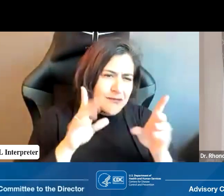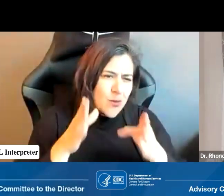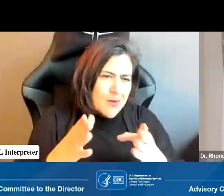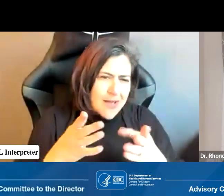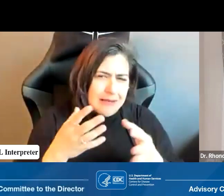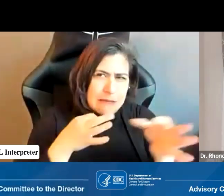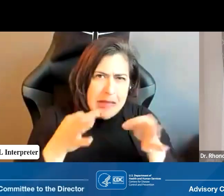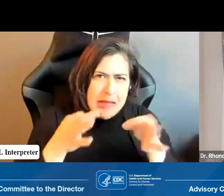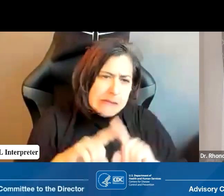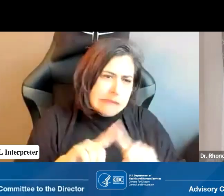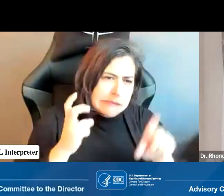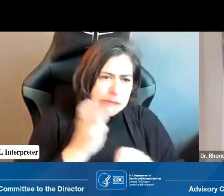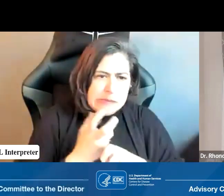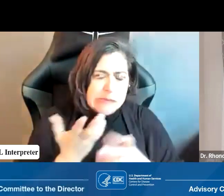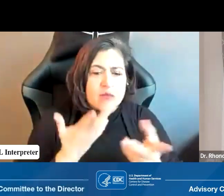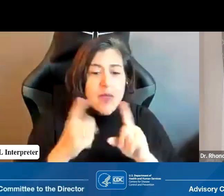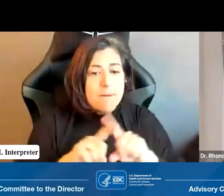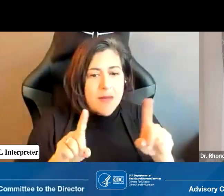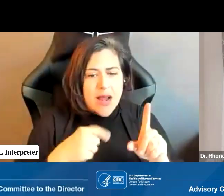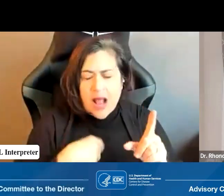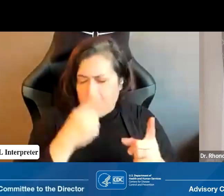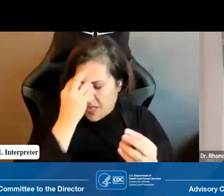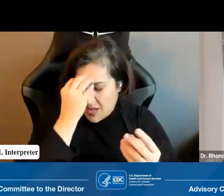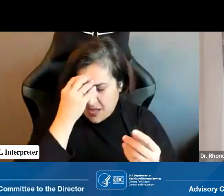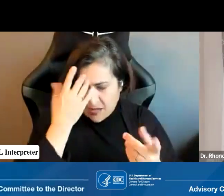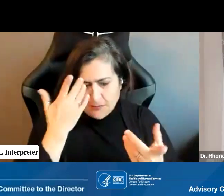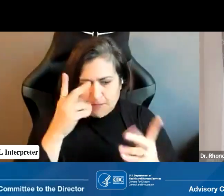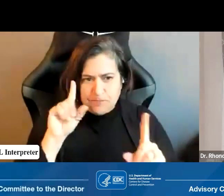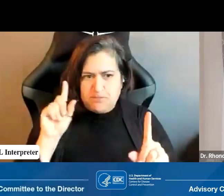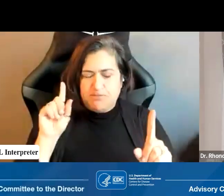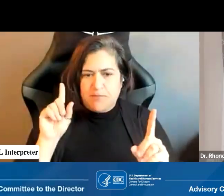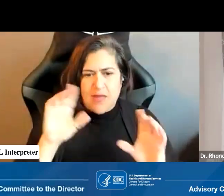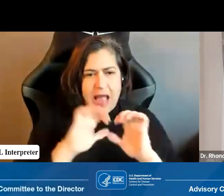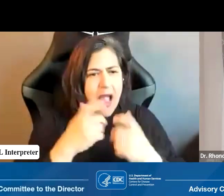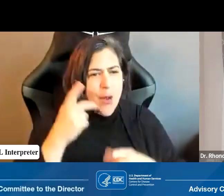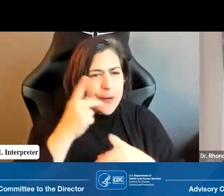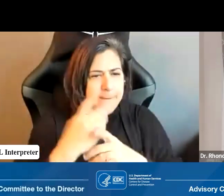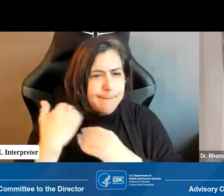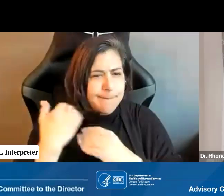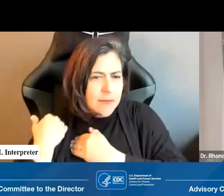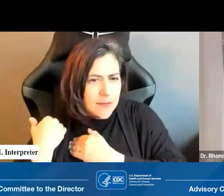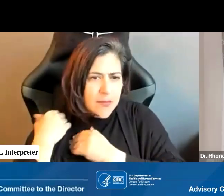Within that context, I'm thinking of how to keep things accountable and fresh when it comes to health equity?